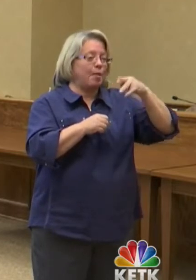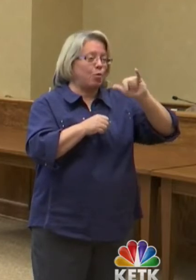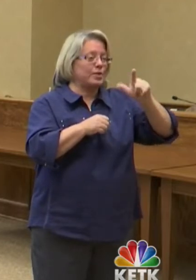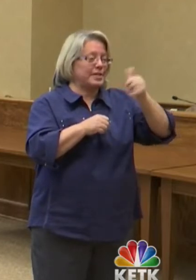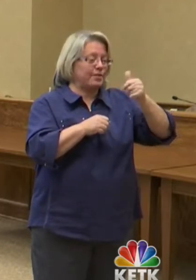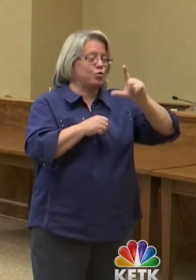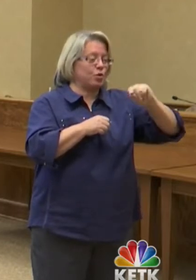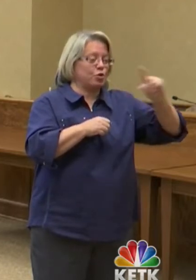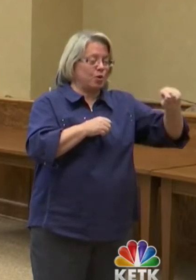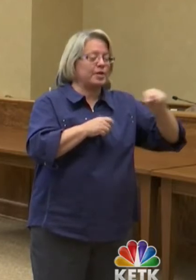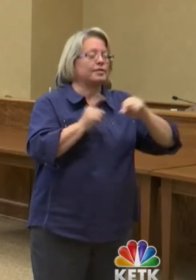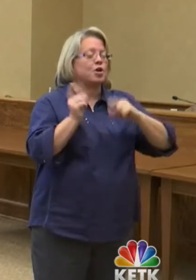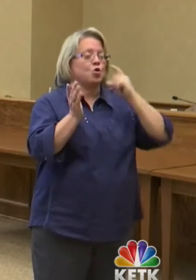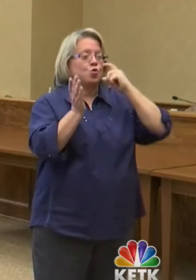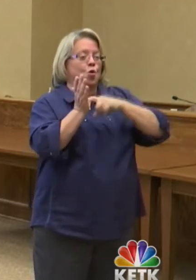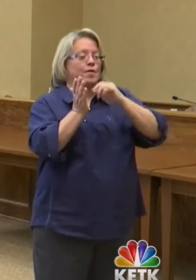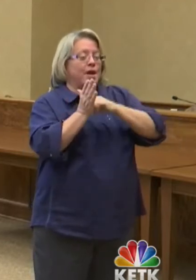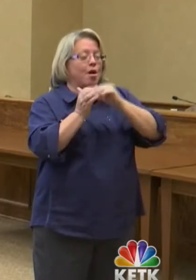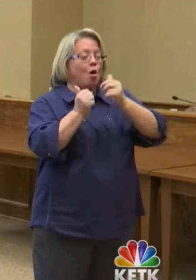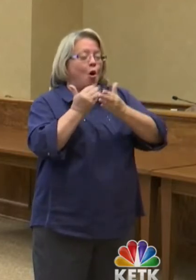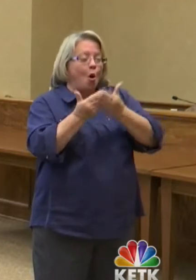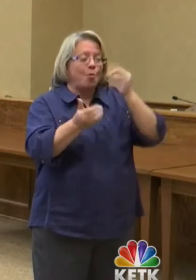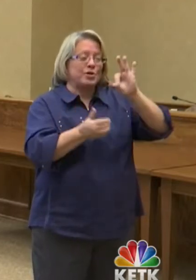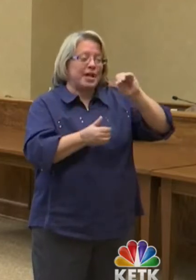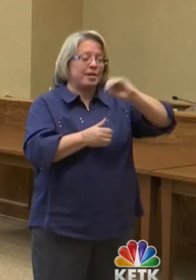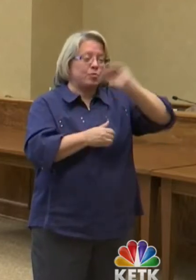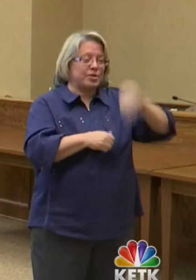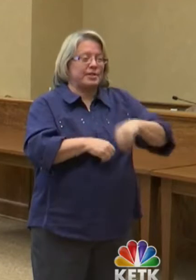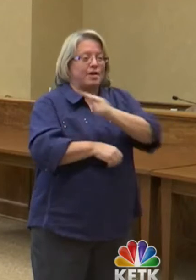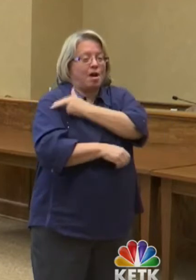WHAT IS THE RISK COMMUNITIES? WE KNOW FROM THE START INDIVIDUALS MOST AT RISK FOR MORE SEVERE COMPLICATIONS FROM COVID-19 ARE INDIVIDUALS OVER THE AGE OF 65. IN THOSE WITH CHRONIC MEDICAL CONDITIONS.